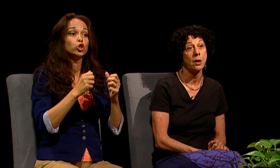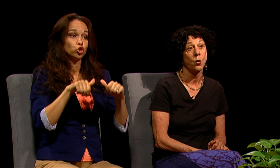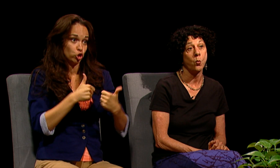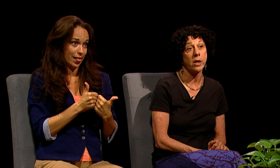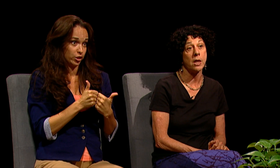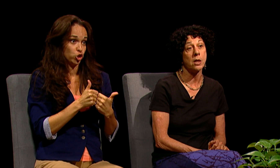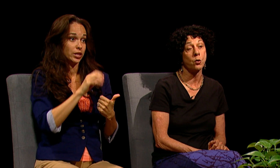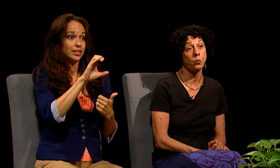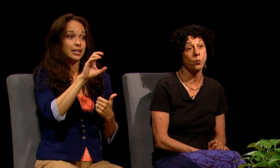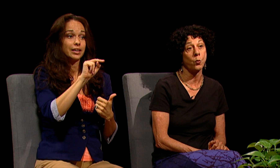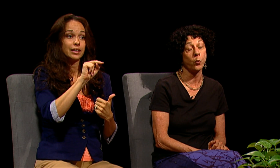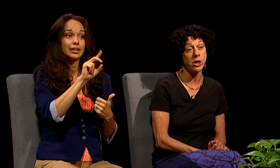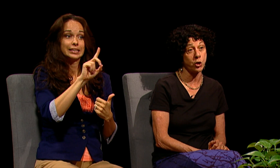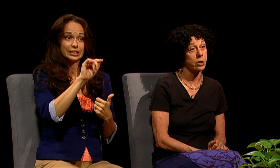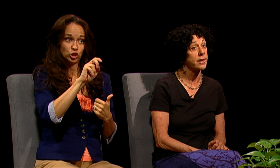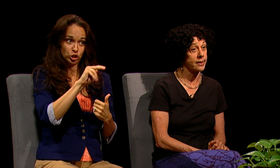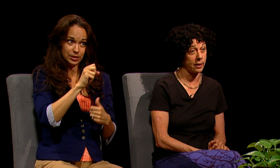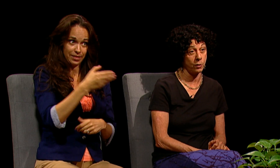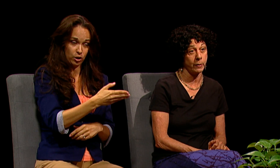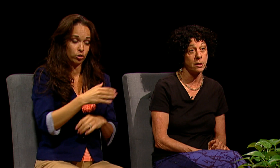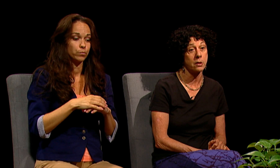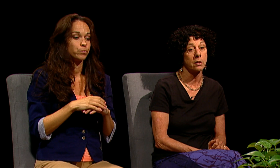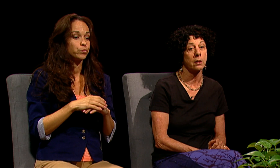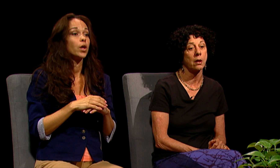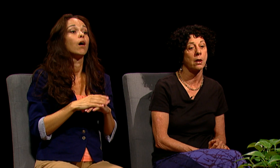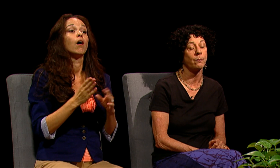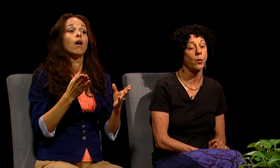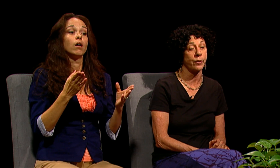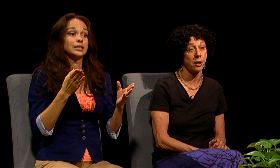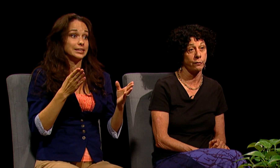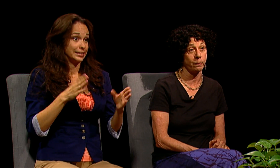WE REACHED A SETTLEMENT WITH THE GOVERNMENT